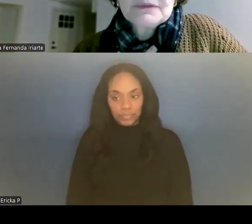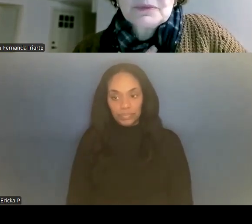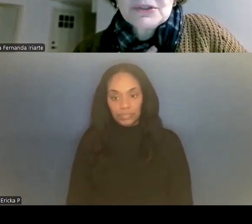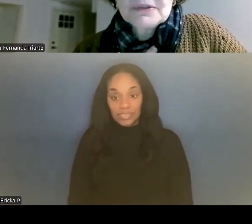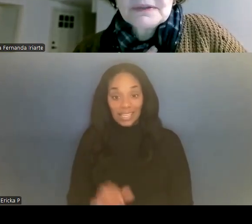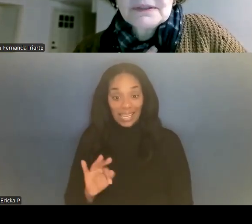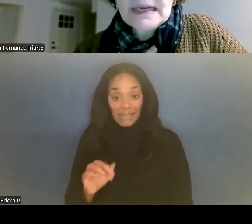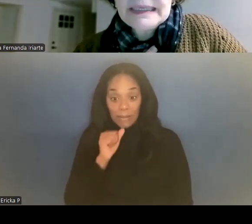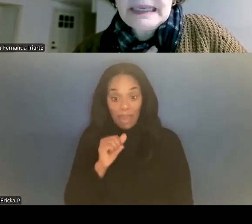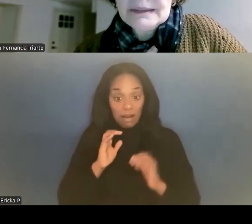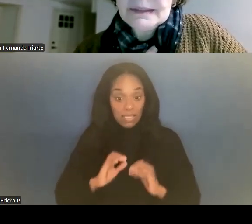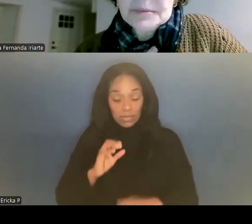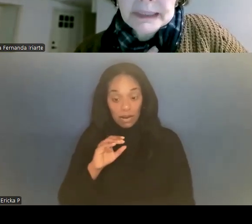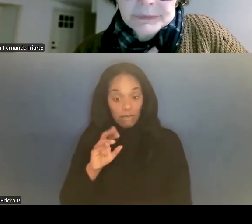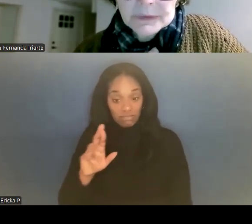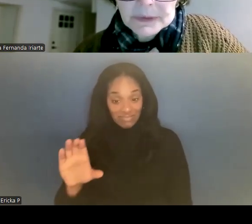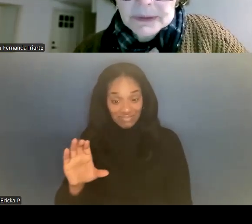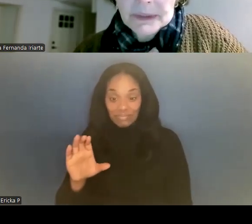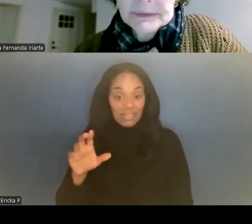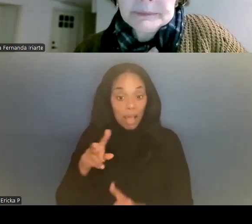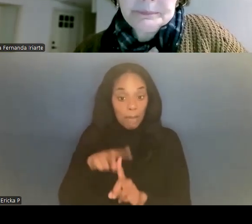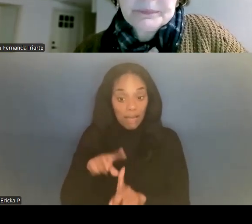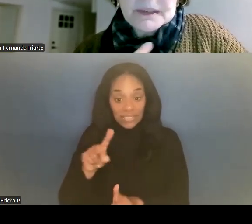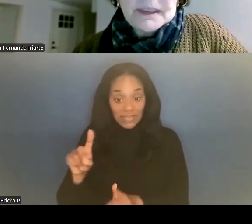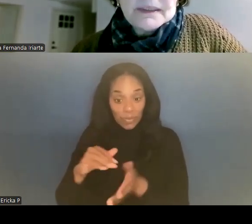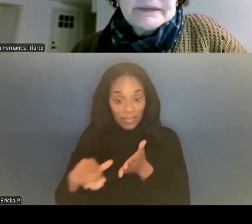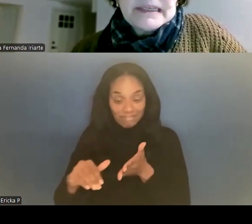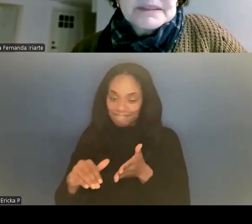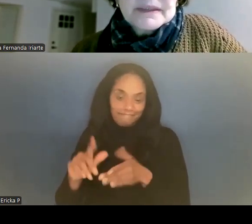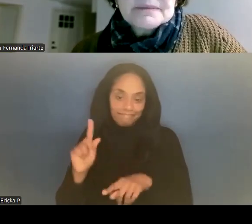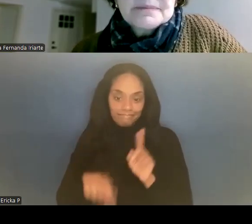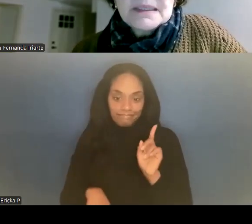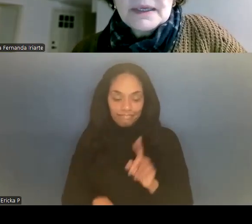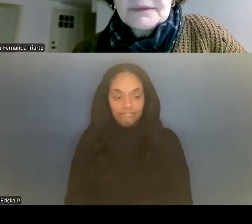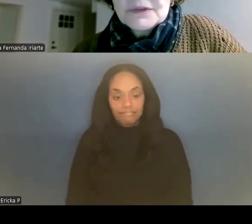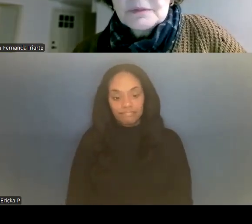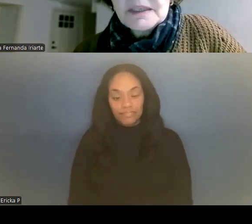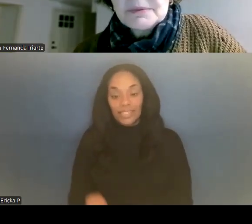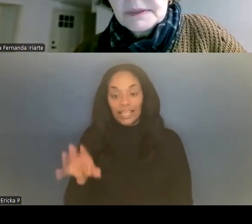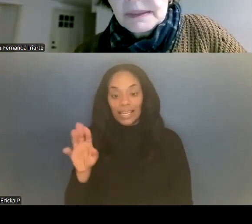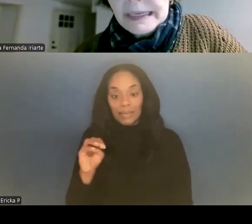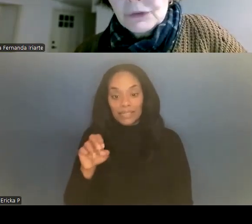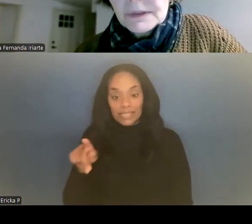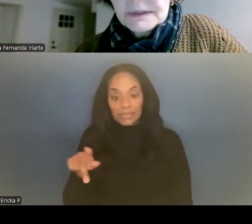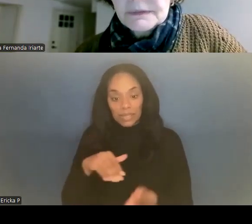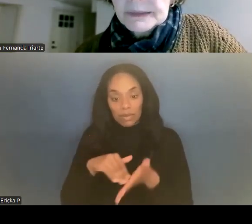of the regional center, I cannot apply for the DD waiver. The MSSP waivers for people age 65